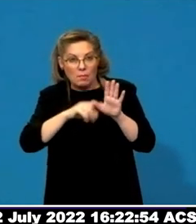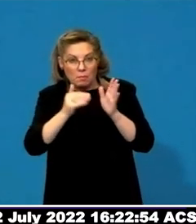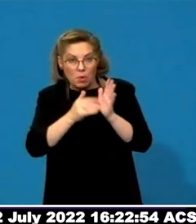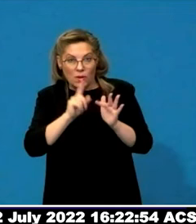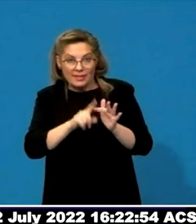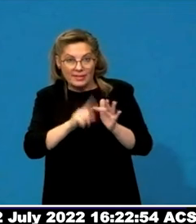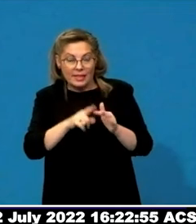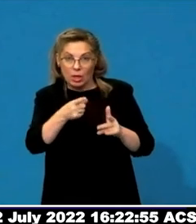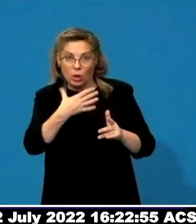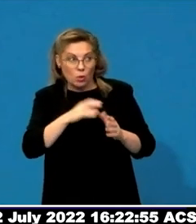No.